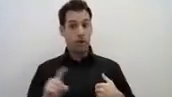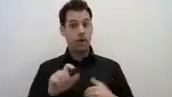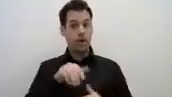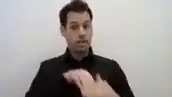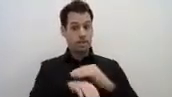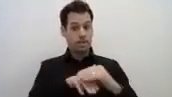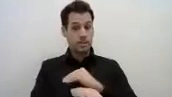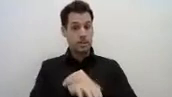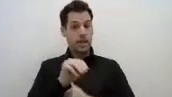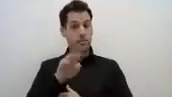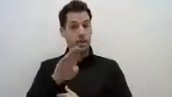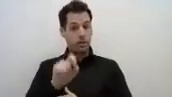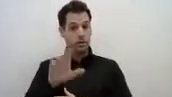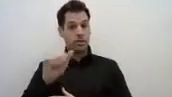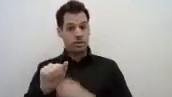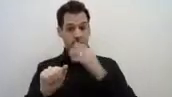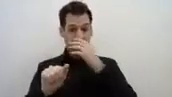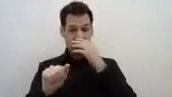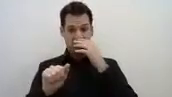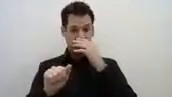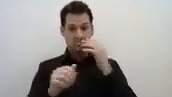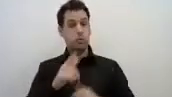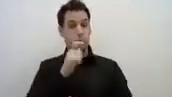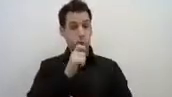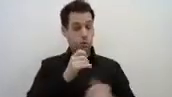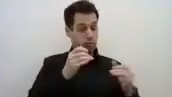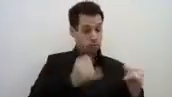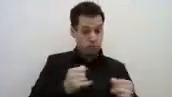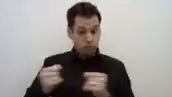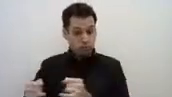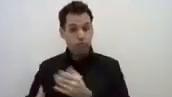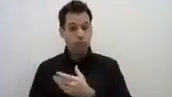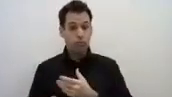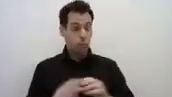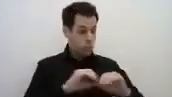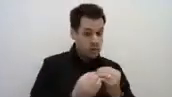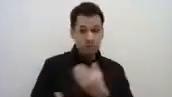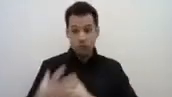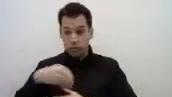i wish to thank the individuals and organizations who participated in the review by attending focus